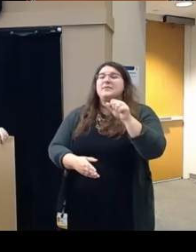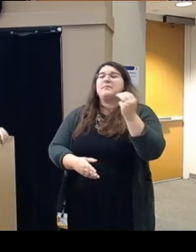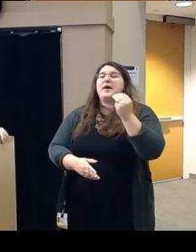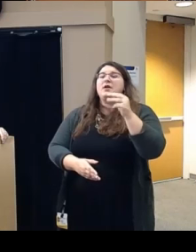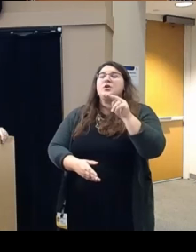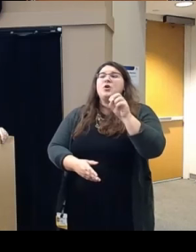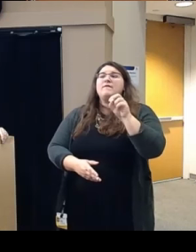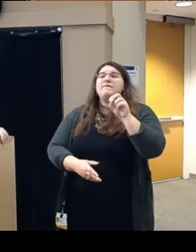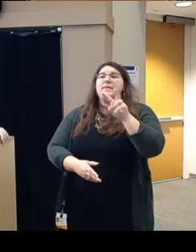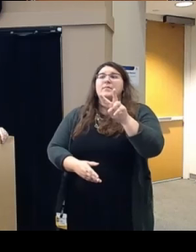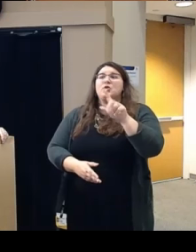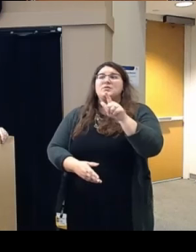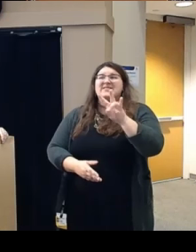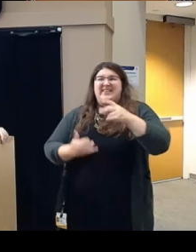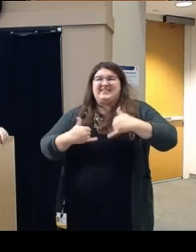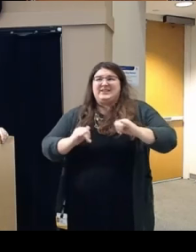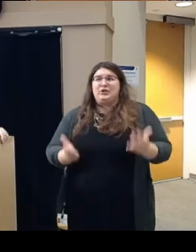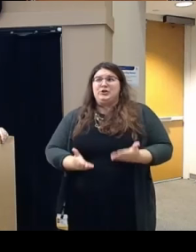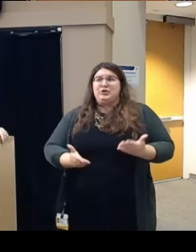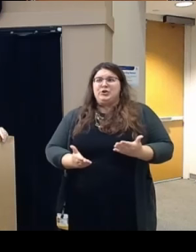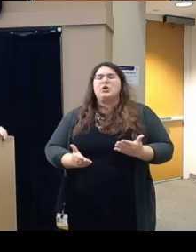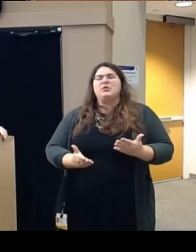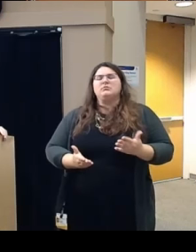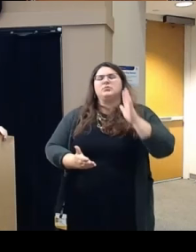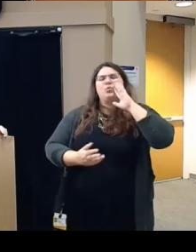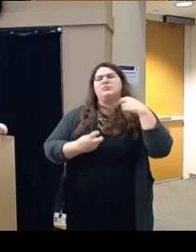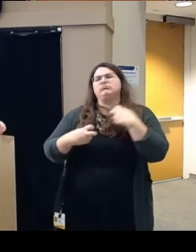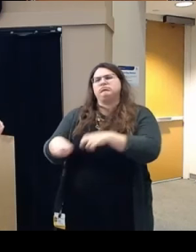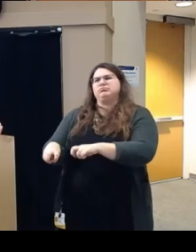they'll transition over to the new workflow so we know that generally impatient turnover